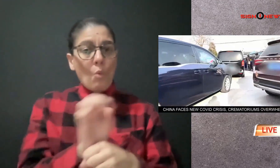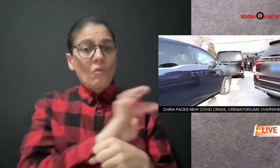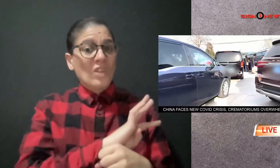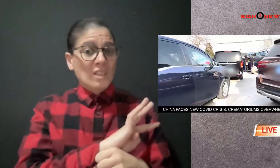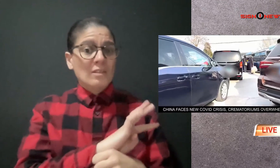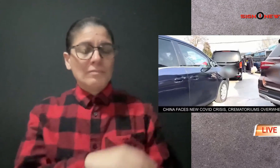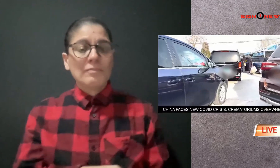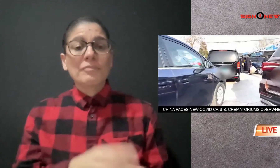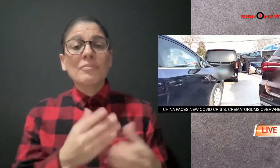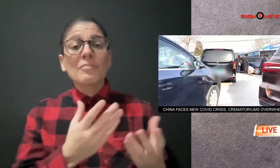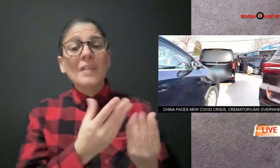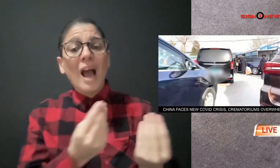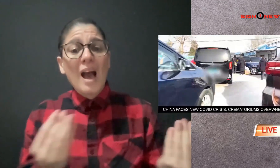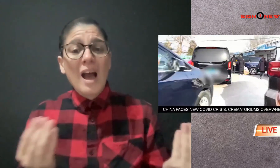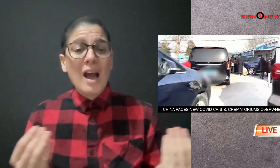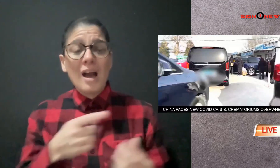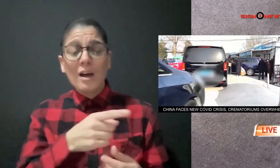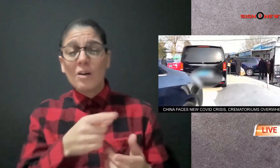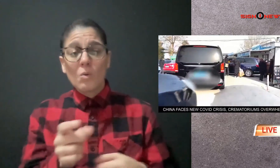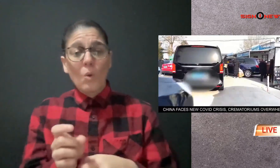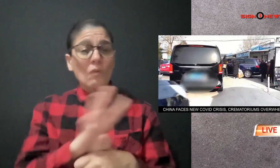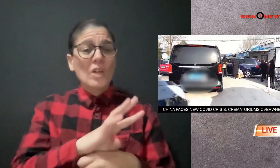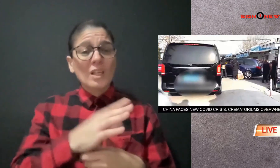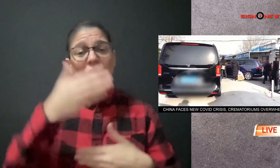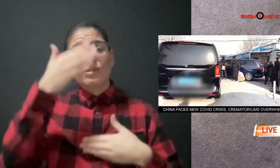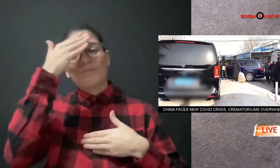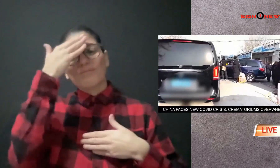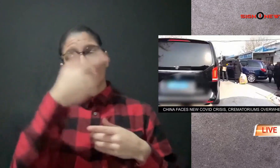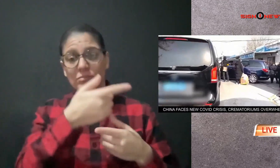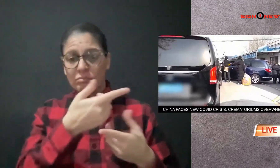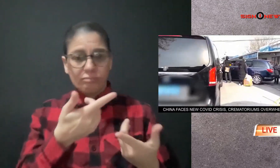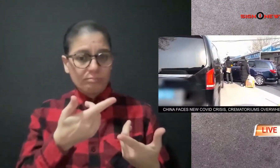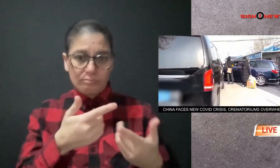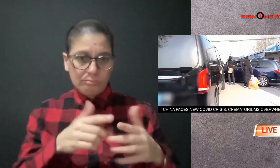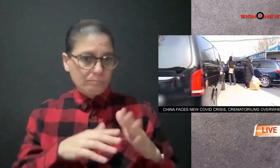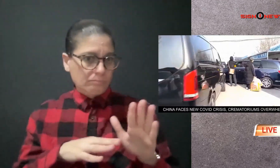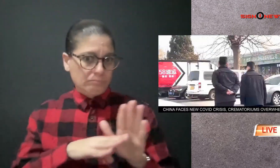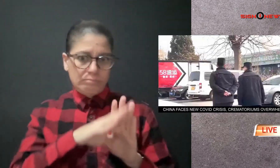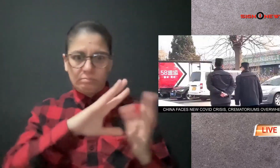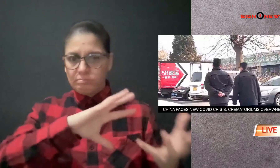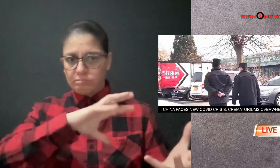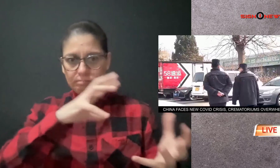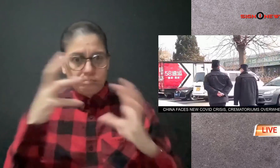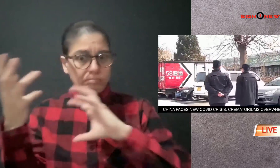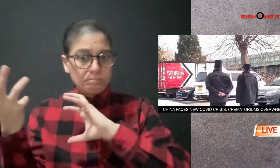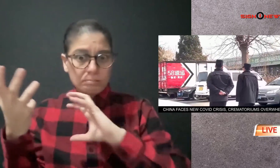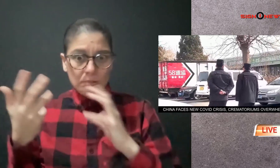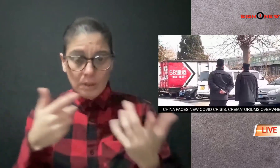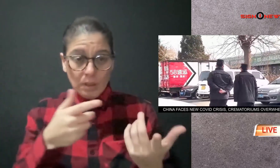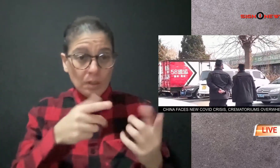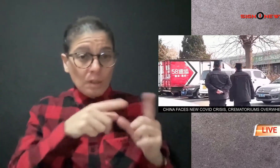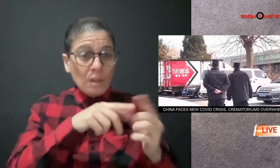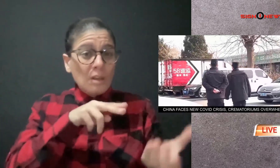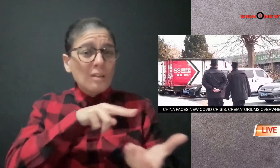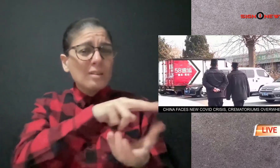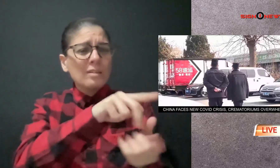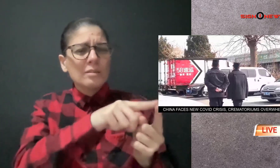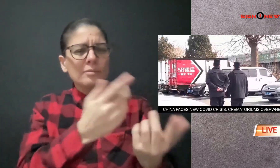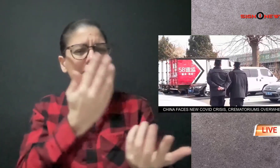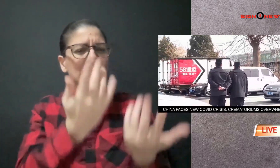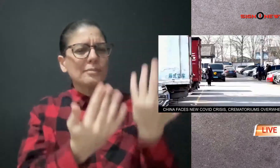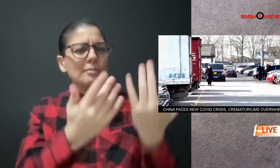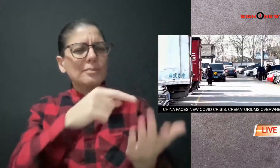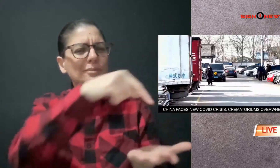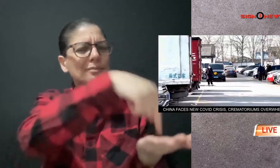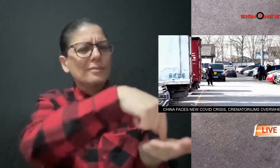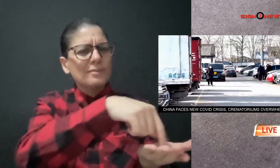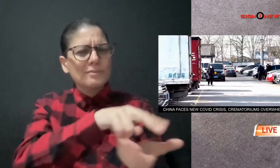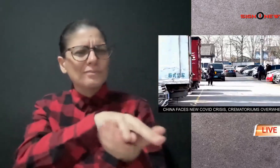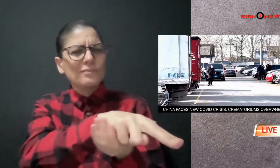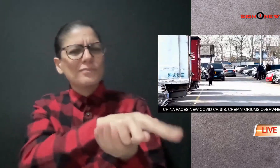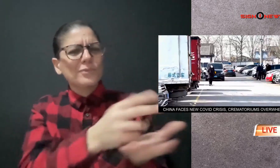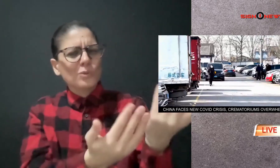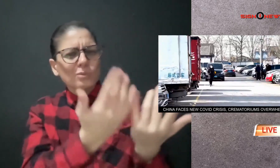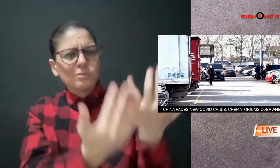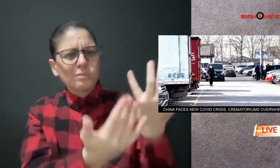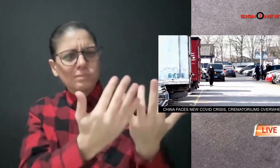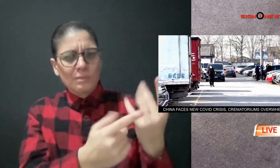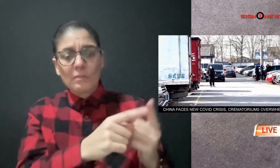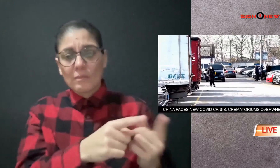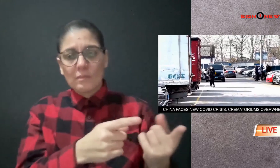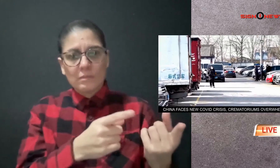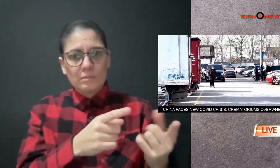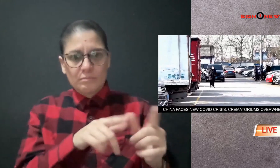a new covid crisis covid cases have surged and have begun to overwhelm crematoriums after